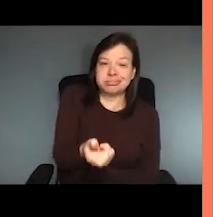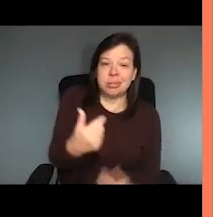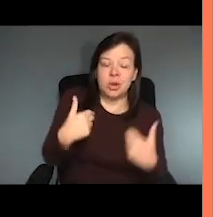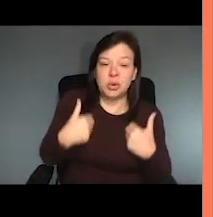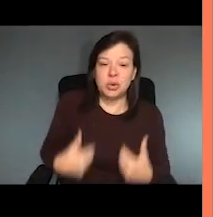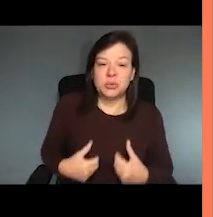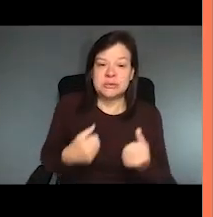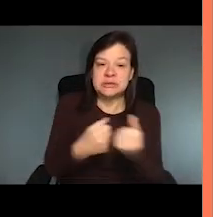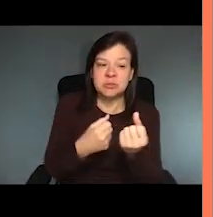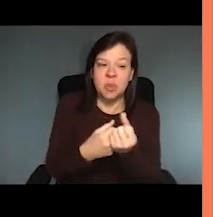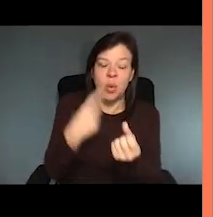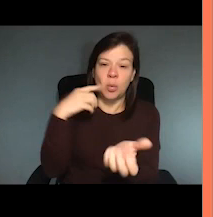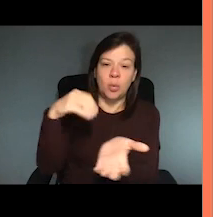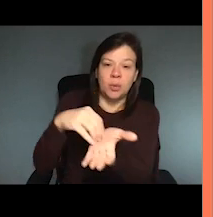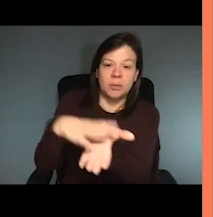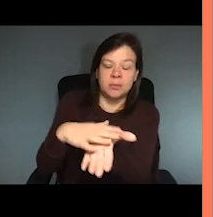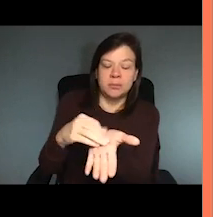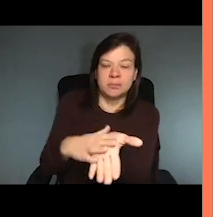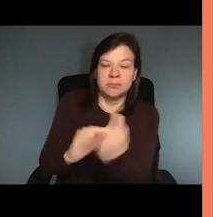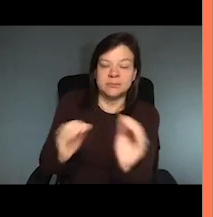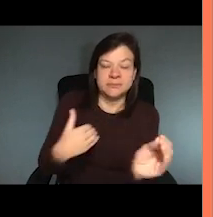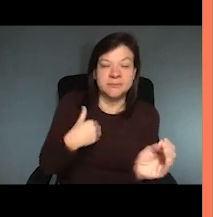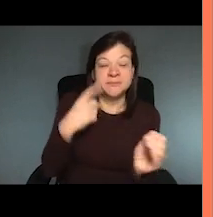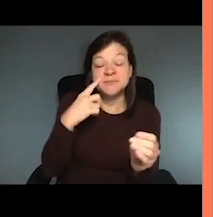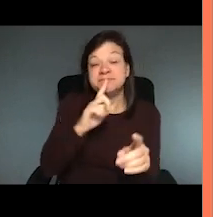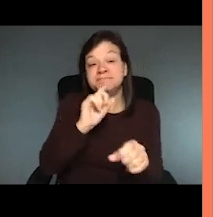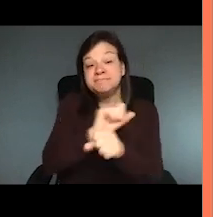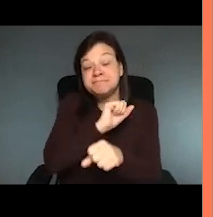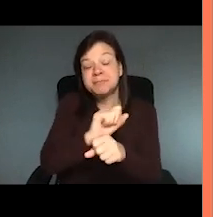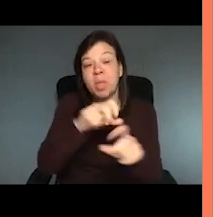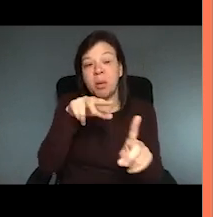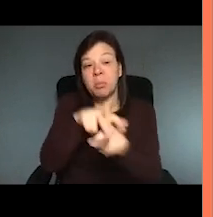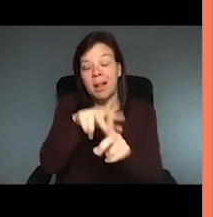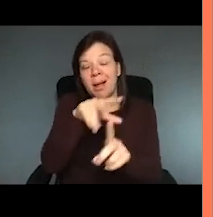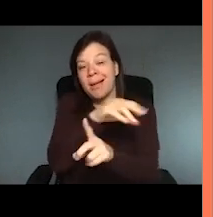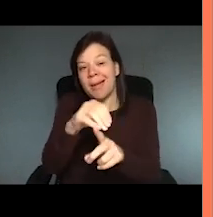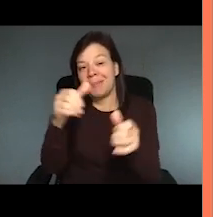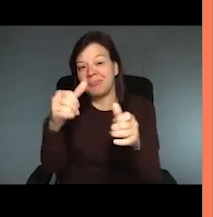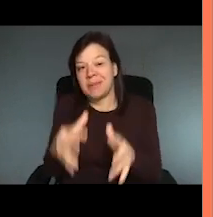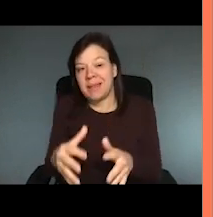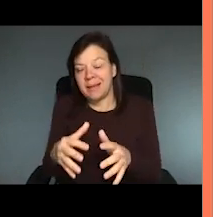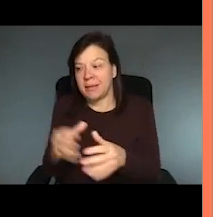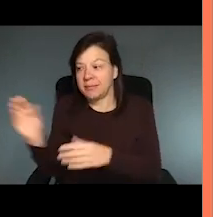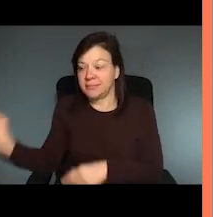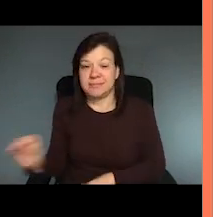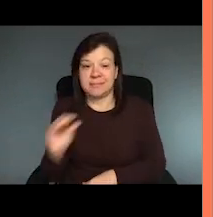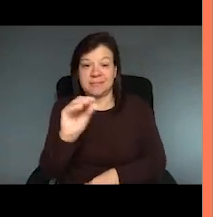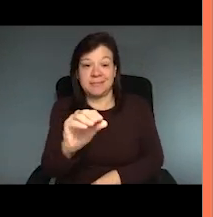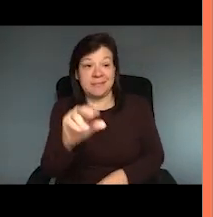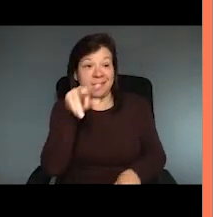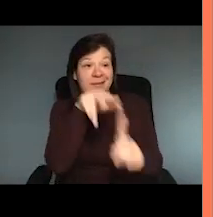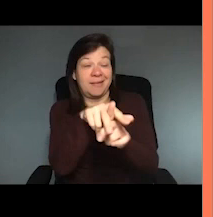DOCUMENTATION, SO IT WAS A TRUE PLUG AND PLAY, HERE IS THE PLUG-IN, NOW GO PLAY.